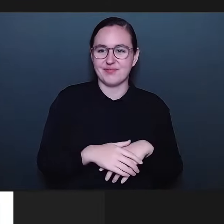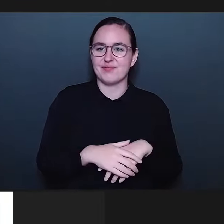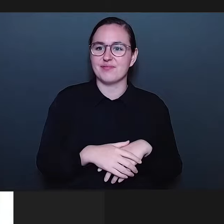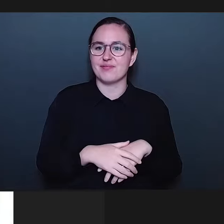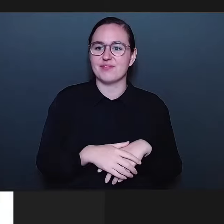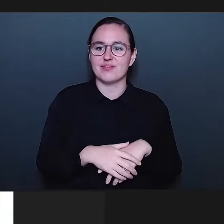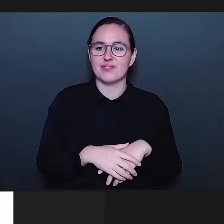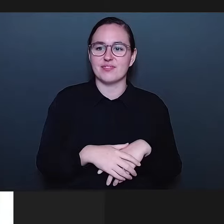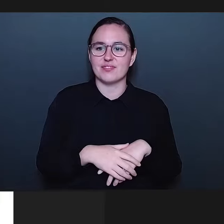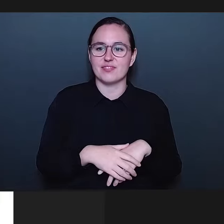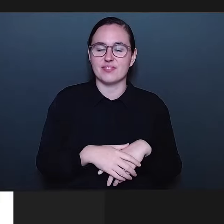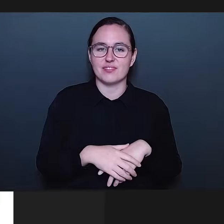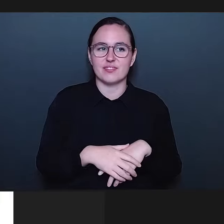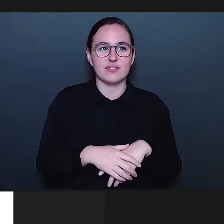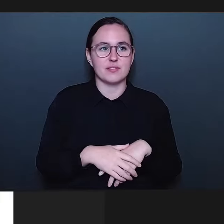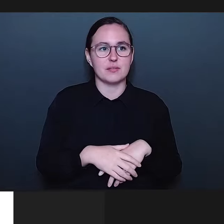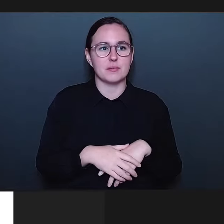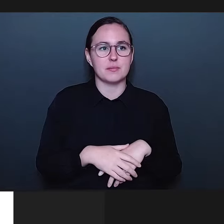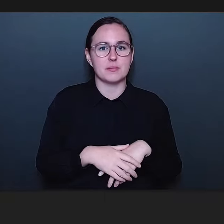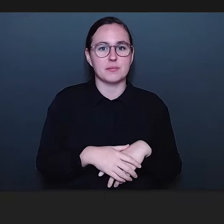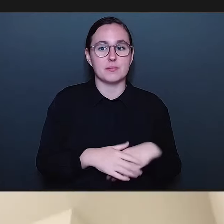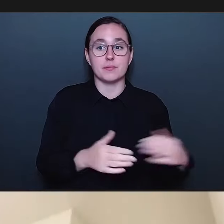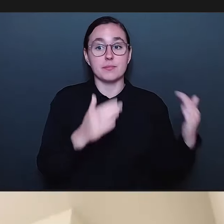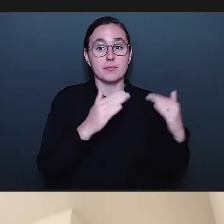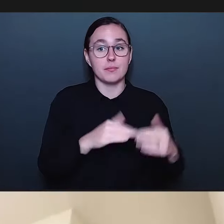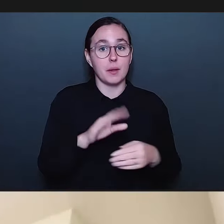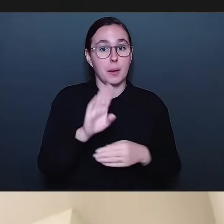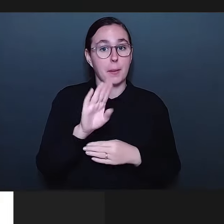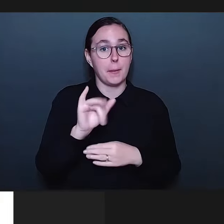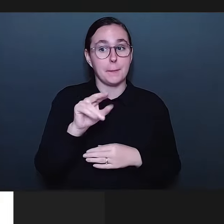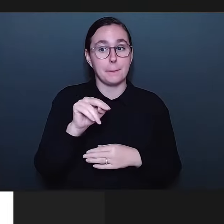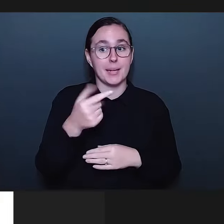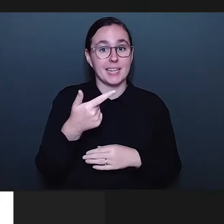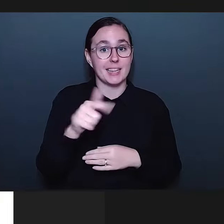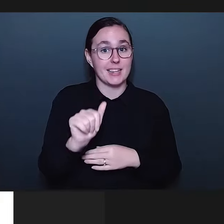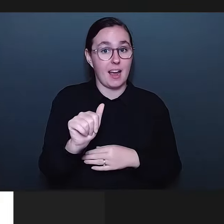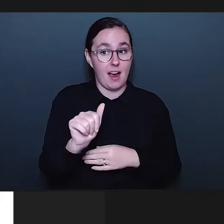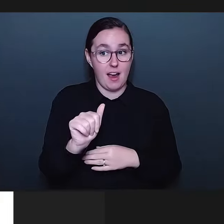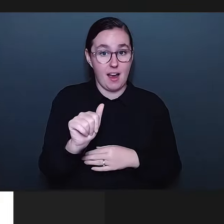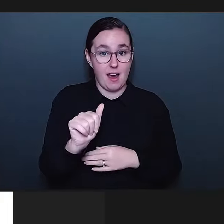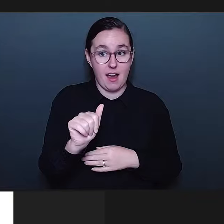and Opira [Bosco Okot]. Amazing. Thank you.